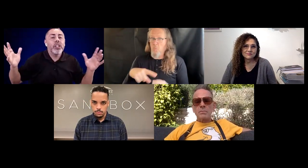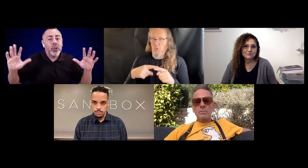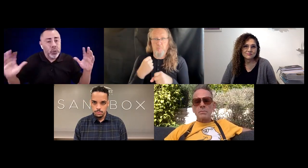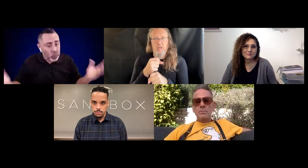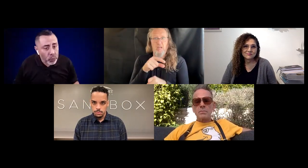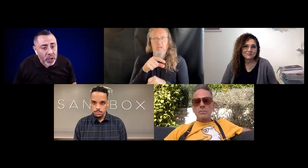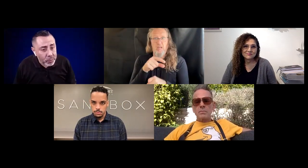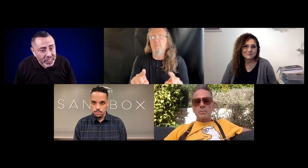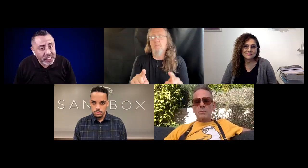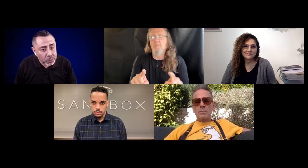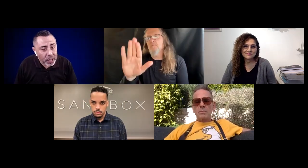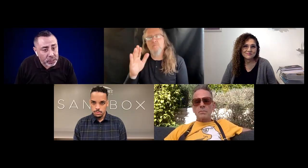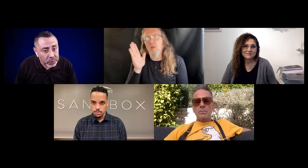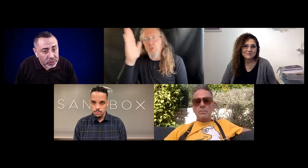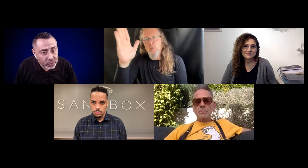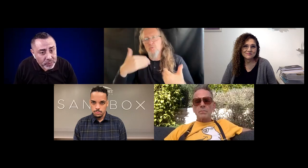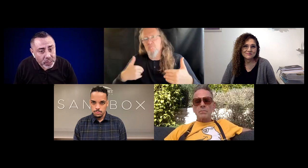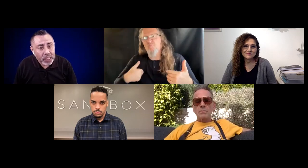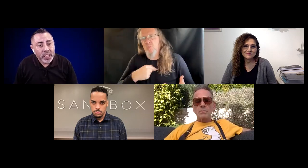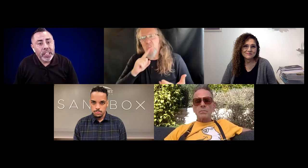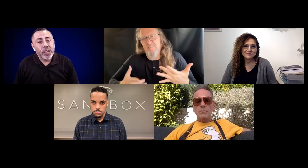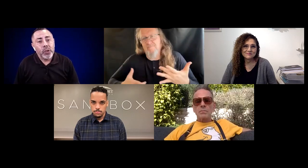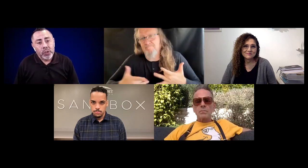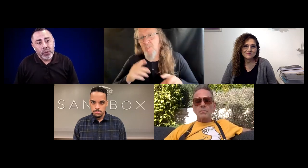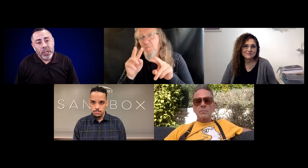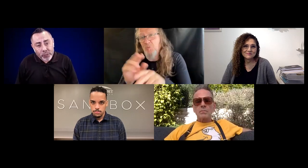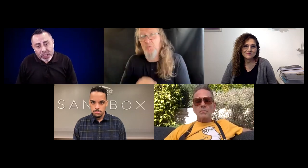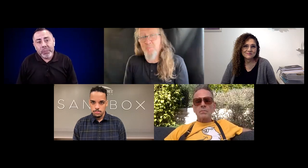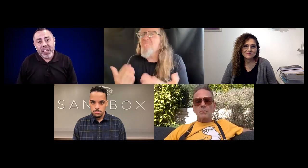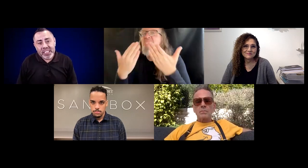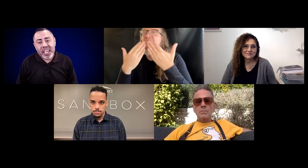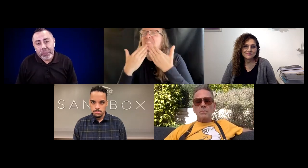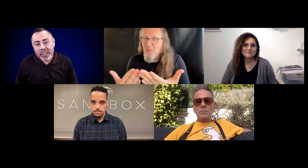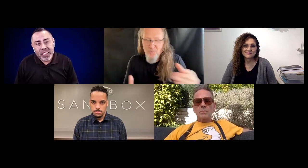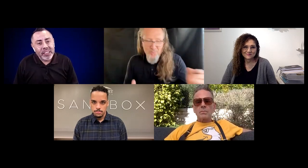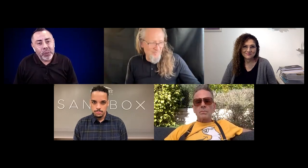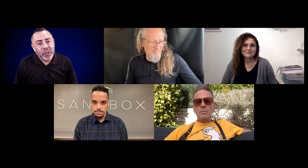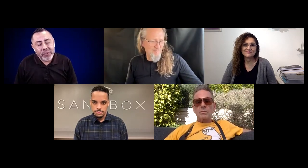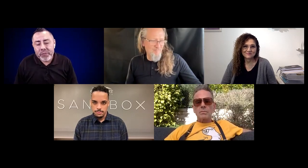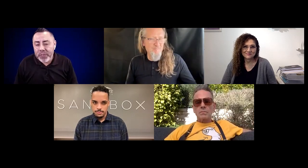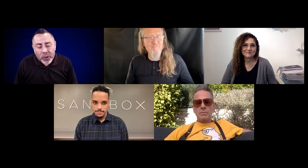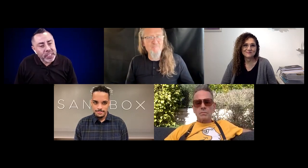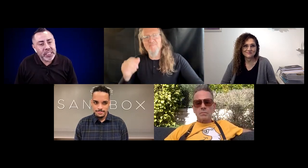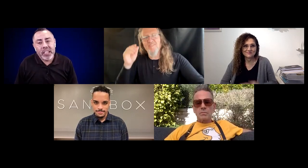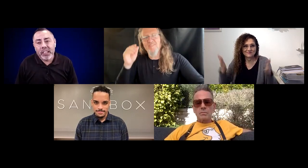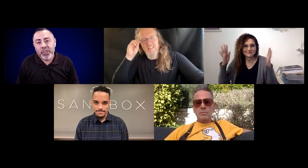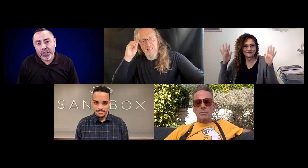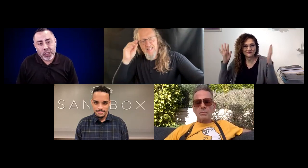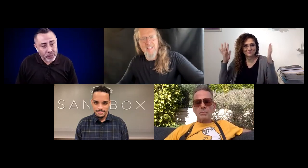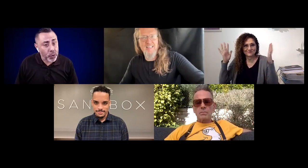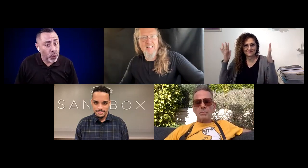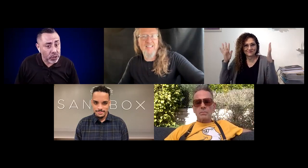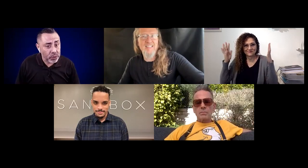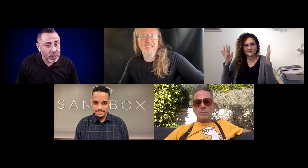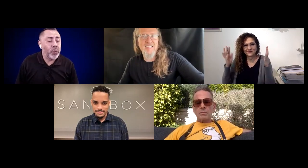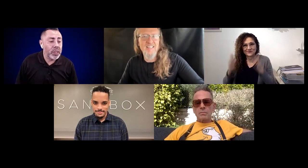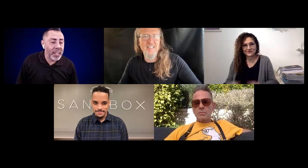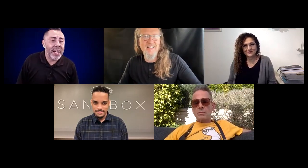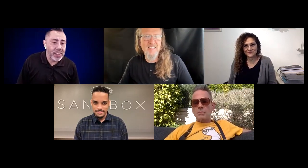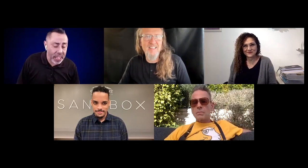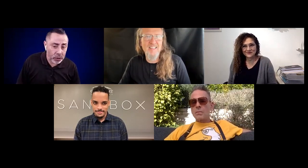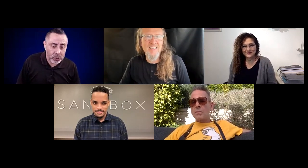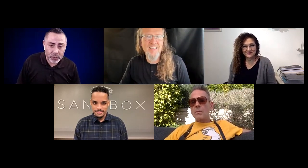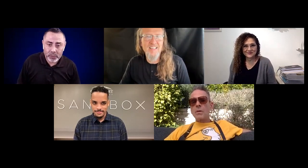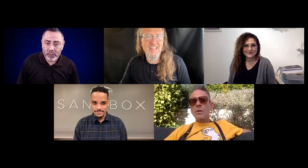We wanna make this possible. If we can make this happen, then we have a very exciting future to look forward to. And with that I thank you.